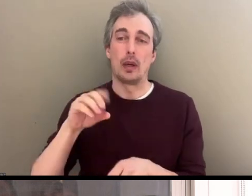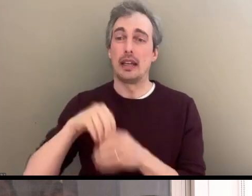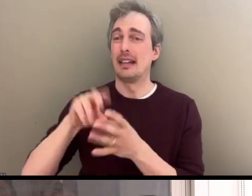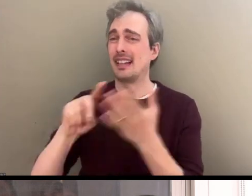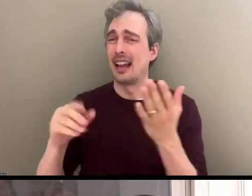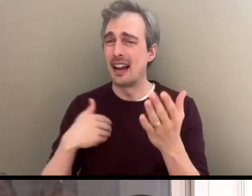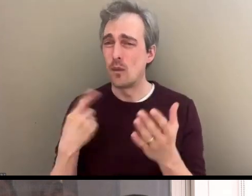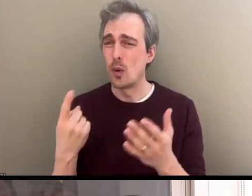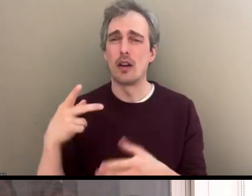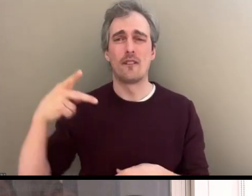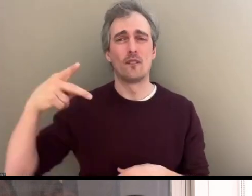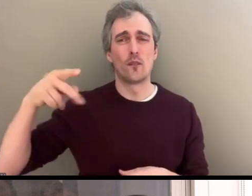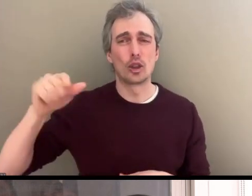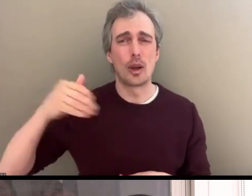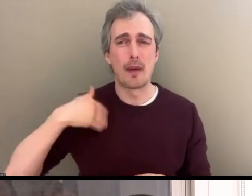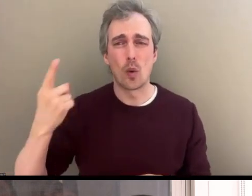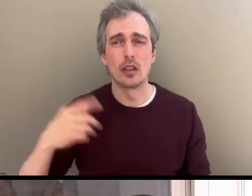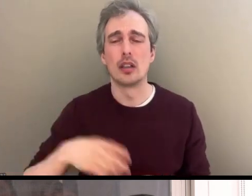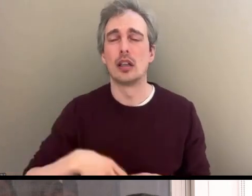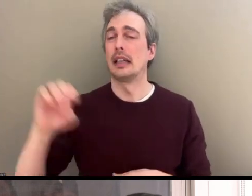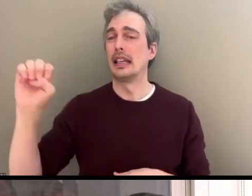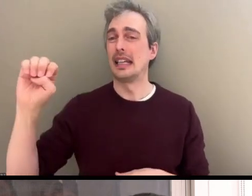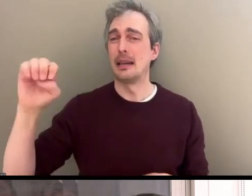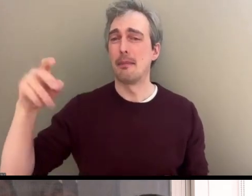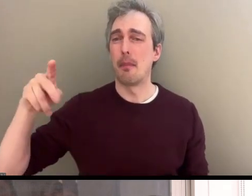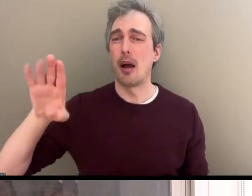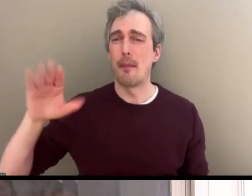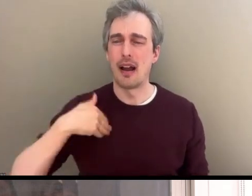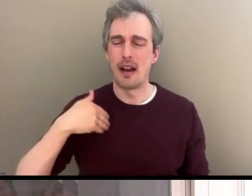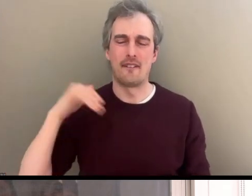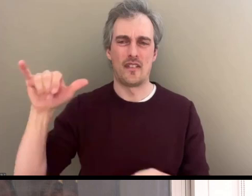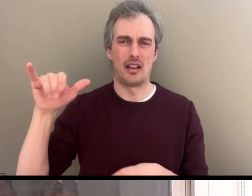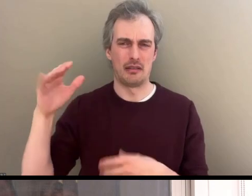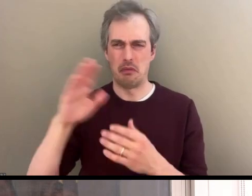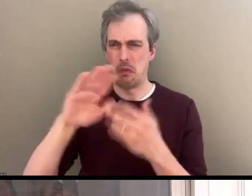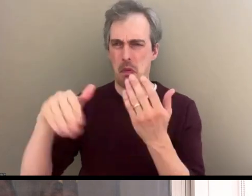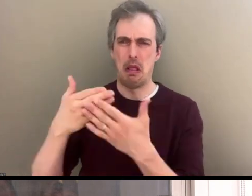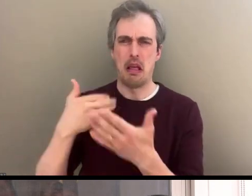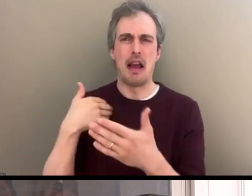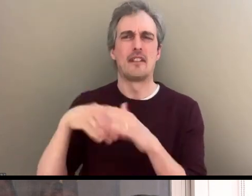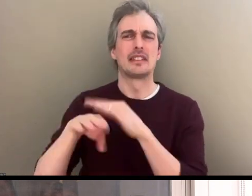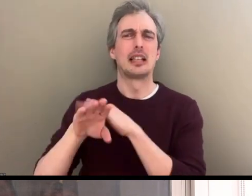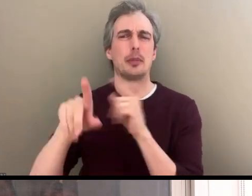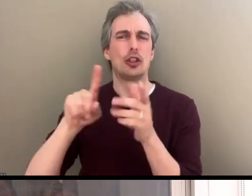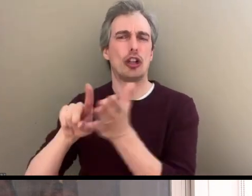EPUB stuff. They all have accessibility checkers. Another tool, I don't know off the top of my head.